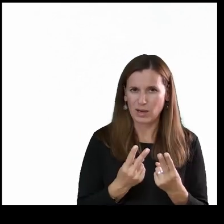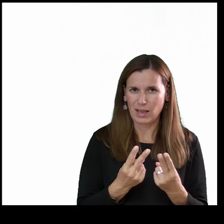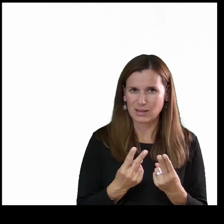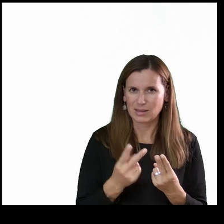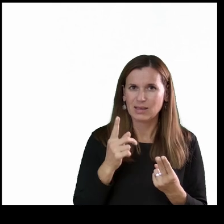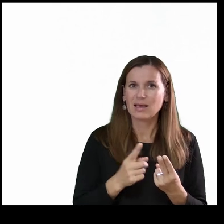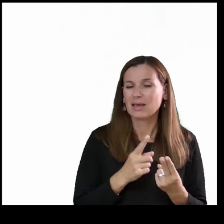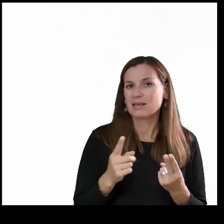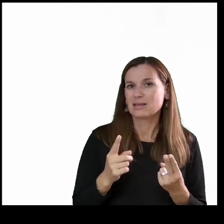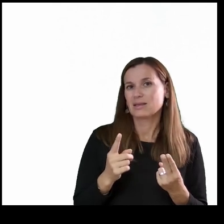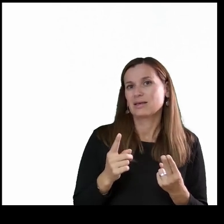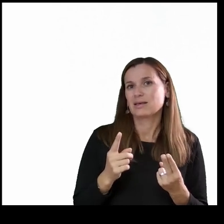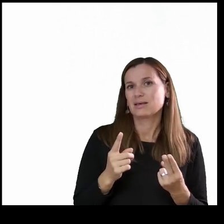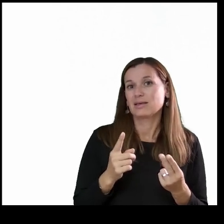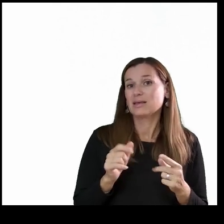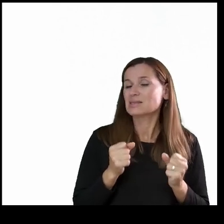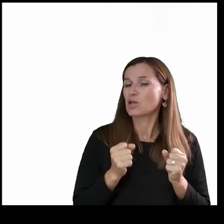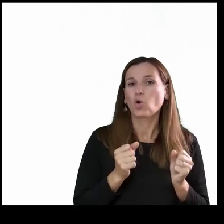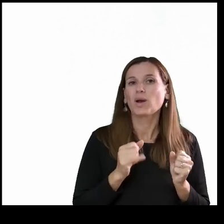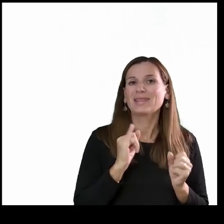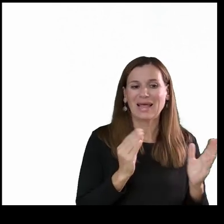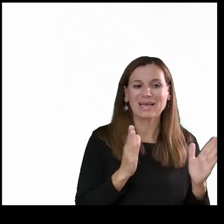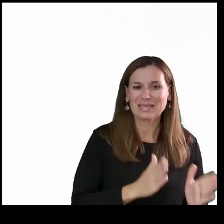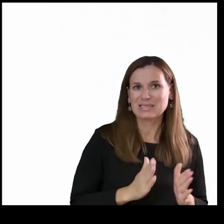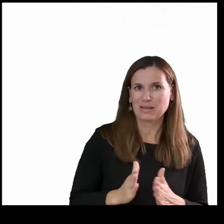then it's very interdisciplinary because disciplines are